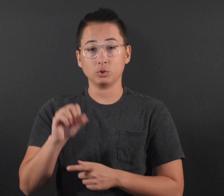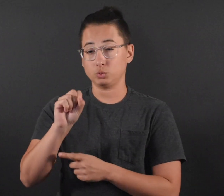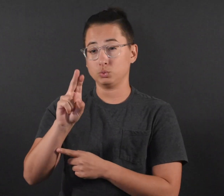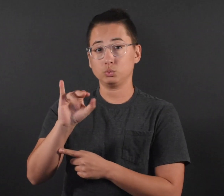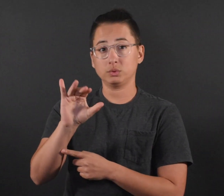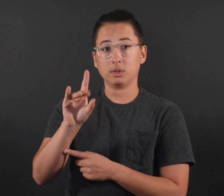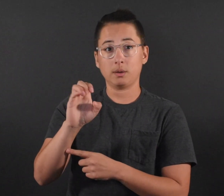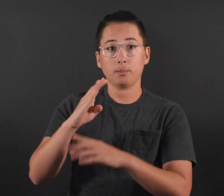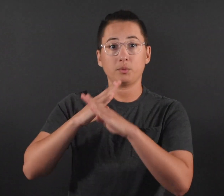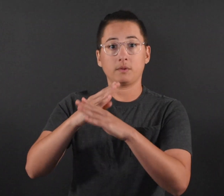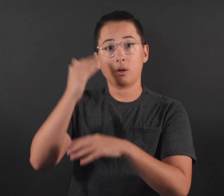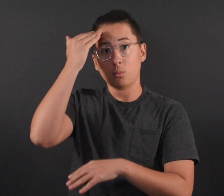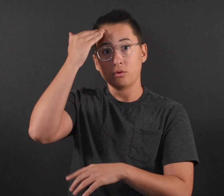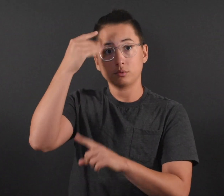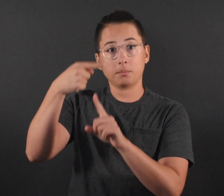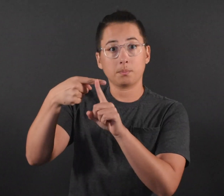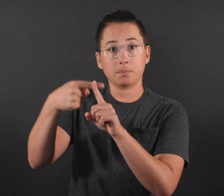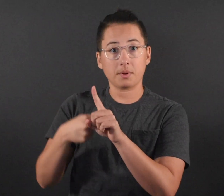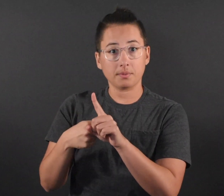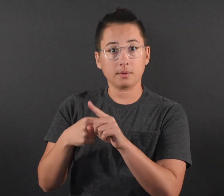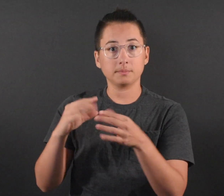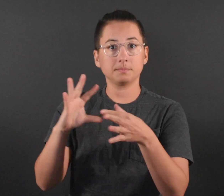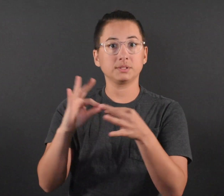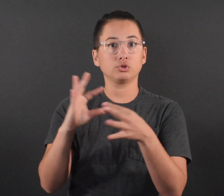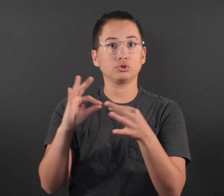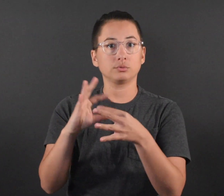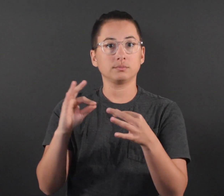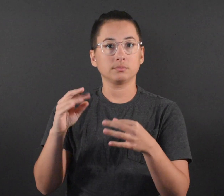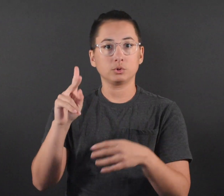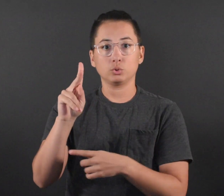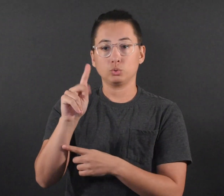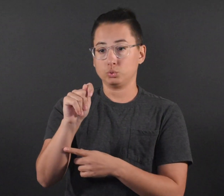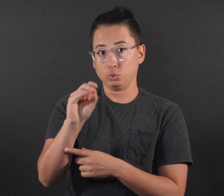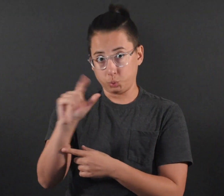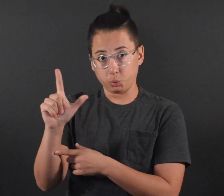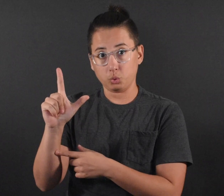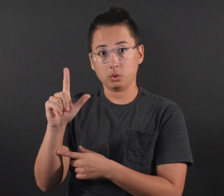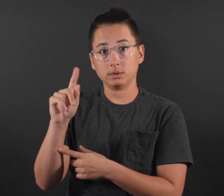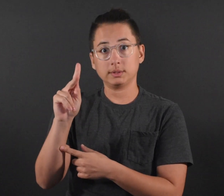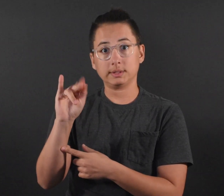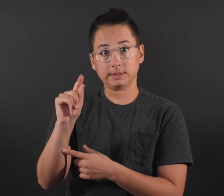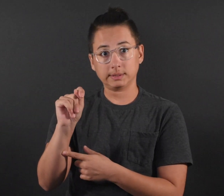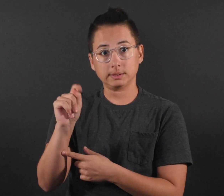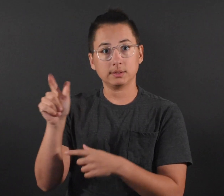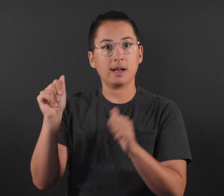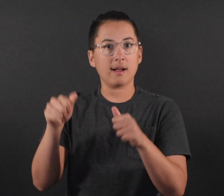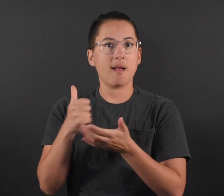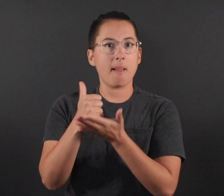The Suicide Prevention Awareness Month messaging toolkit can help you get started. •